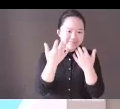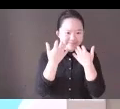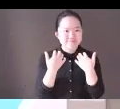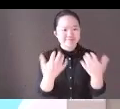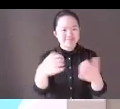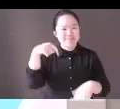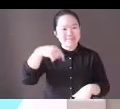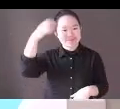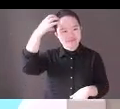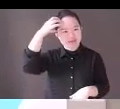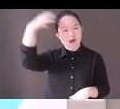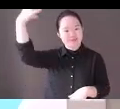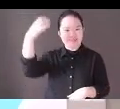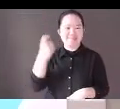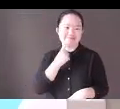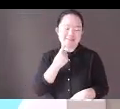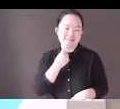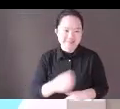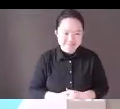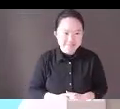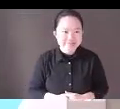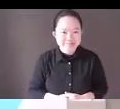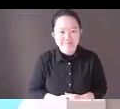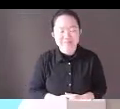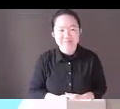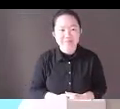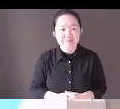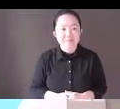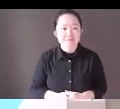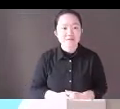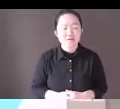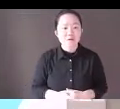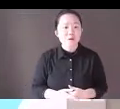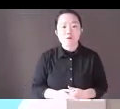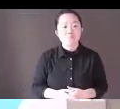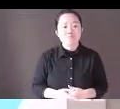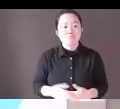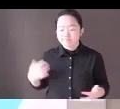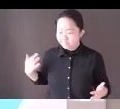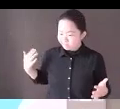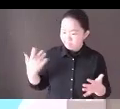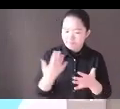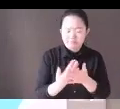making that happen um commitment is important and all the volunteers using time and energy